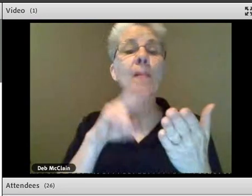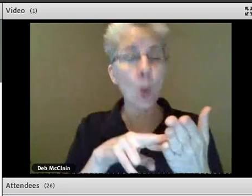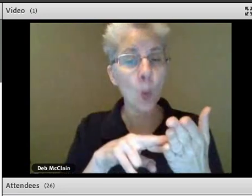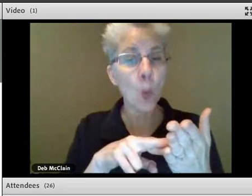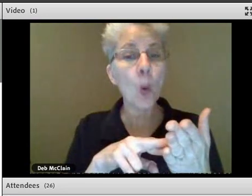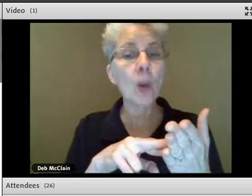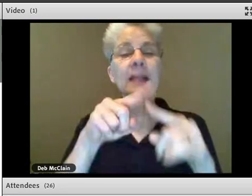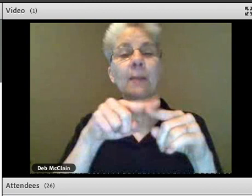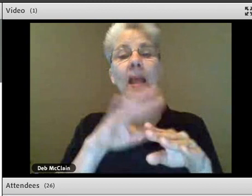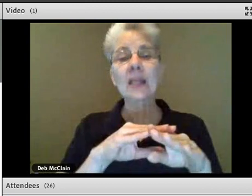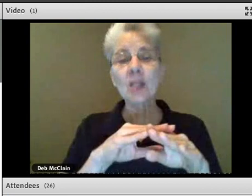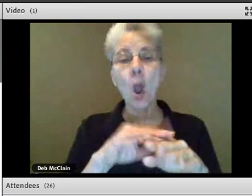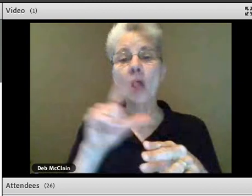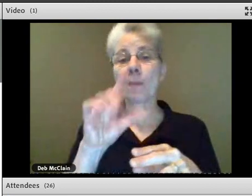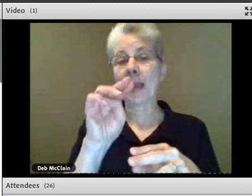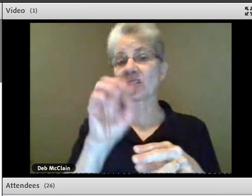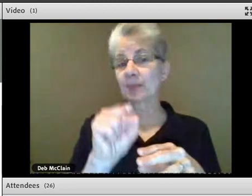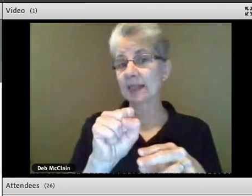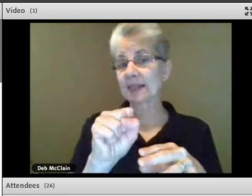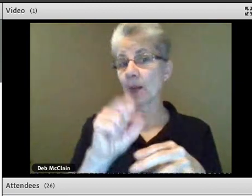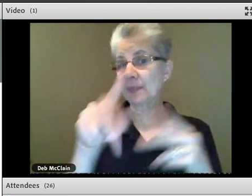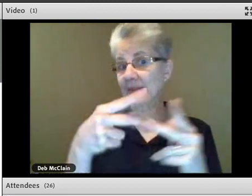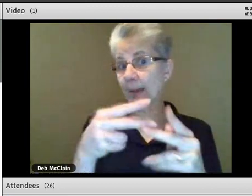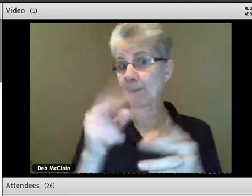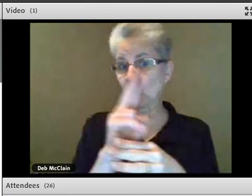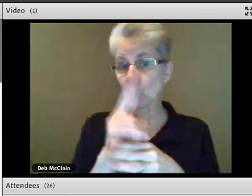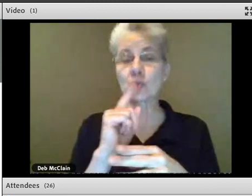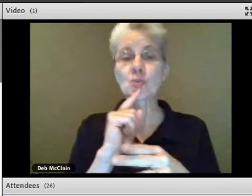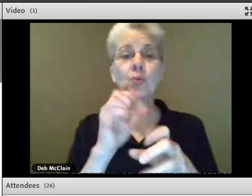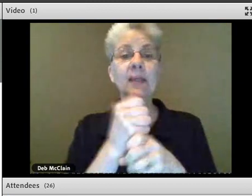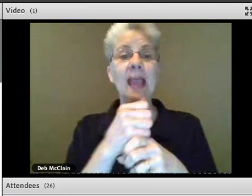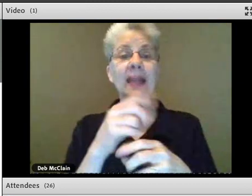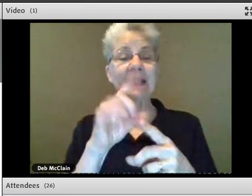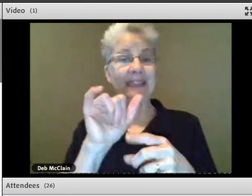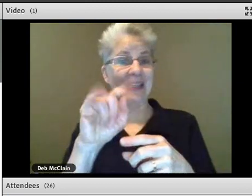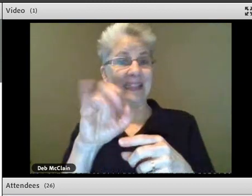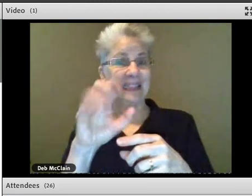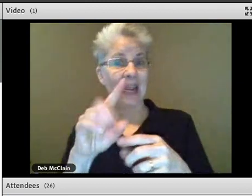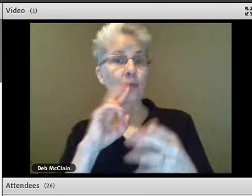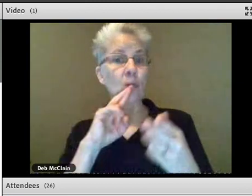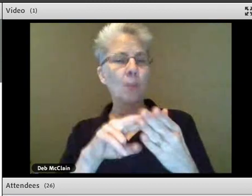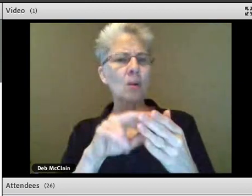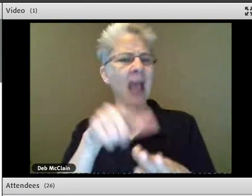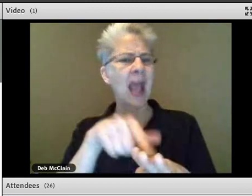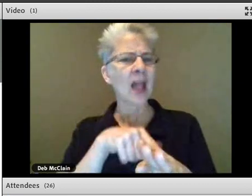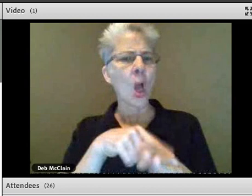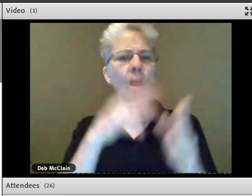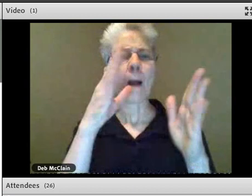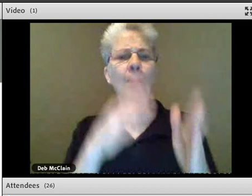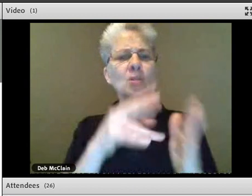Depending on the learning management system you use, you can actually get detailed reports of how long someone read a section on the page,